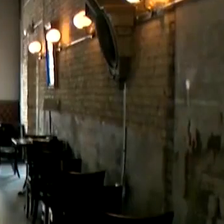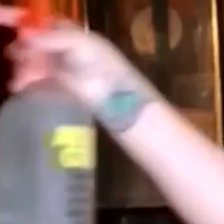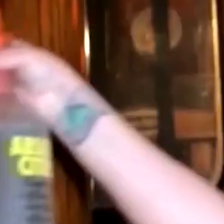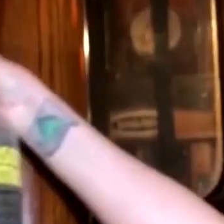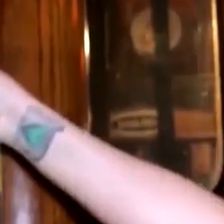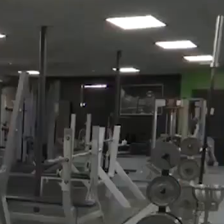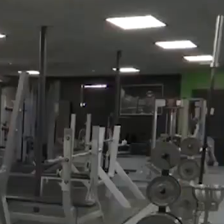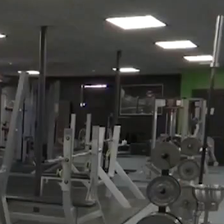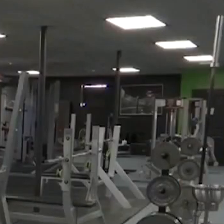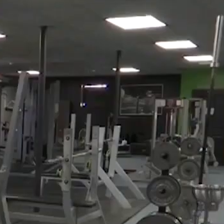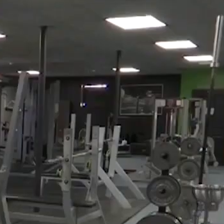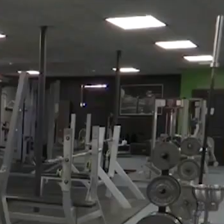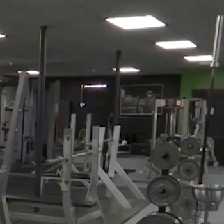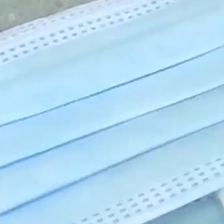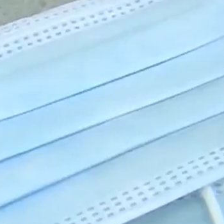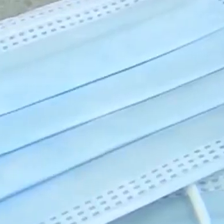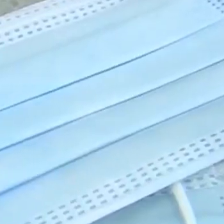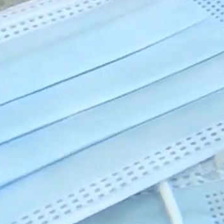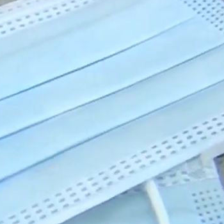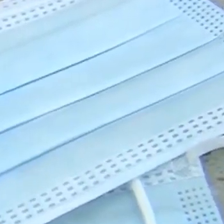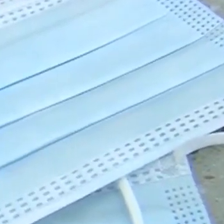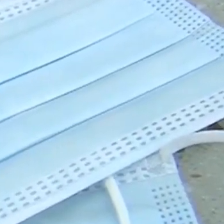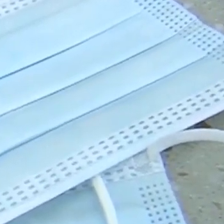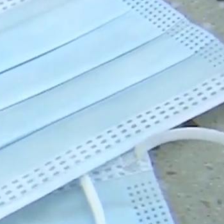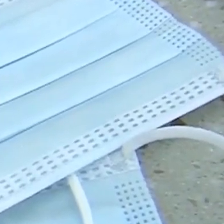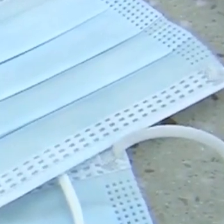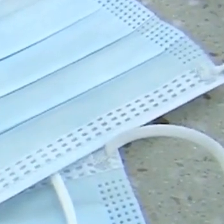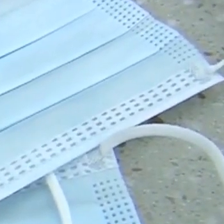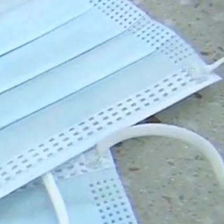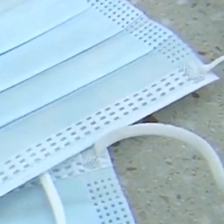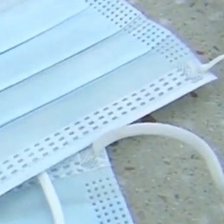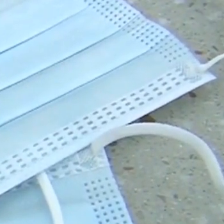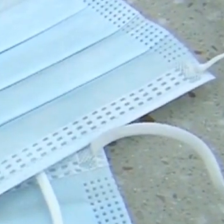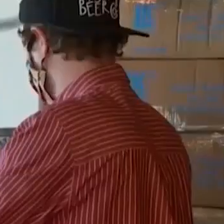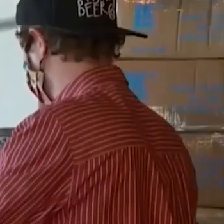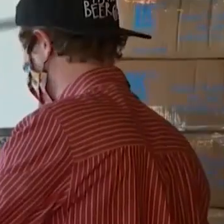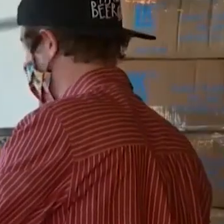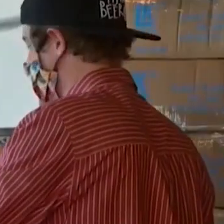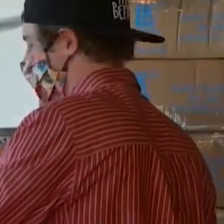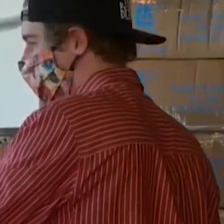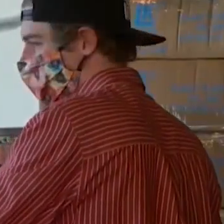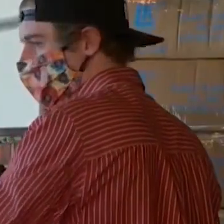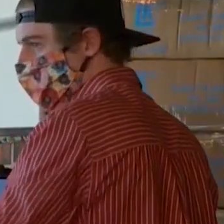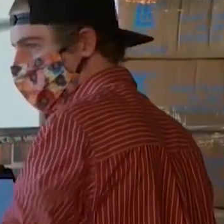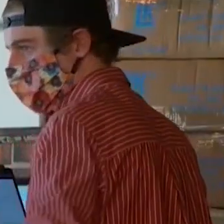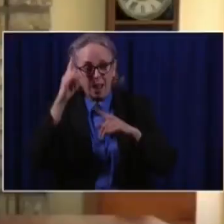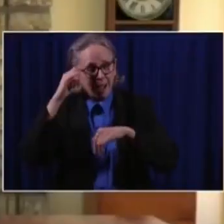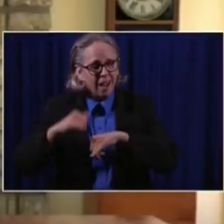ISSUE ON MASKS THE JURY IS BACK AND THE VERDICT IS MASKS WORK AND MASKS ARE NEEDED.